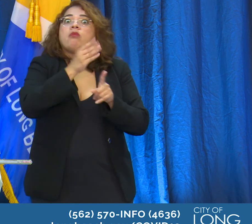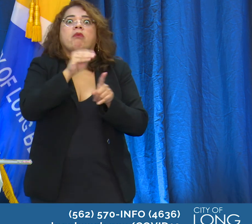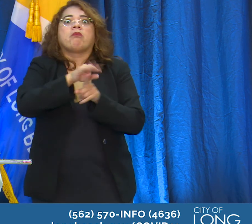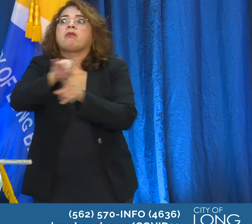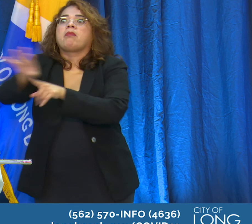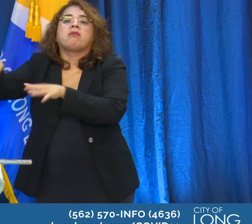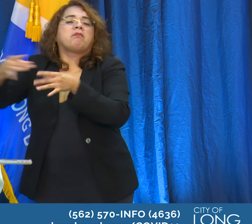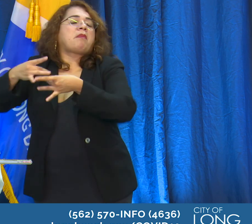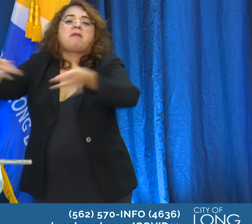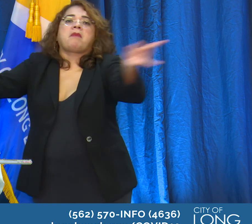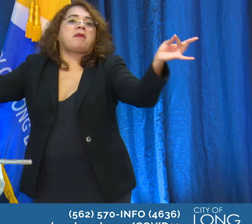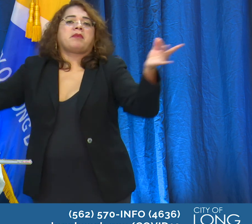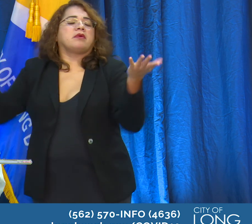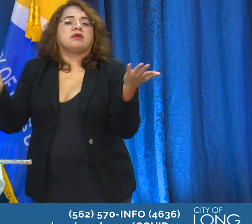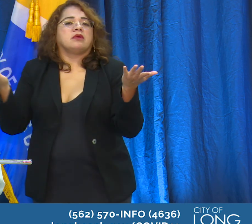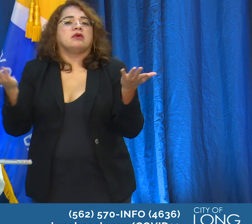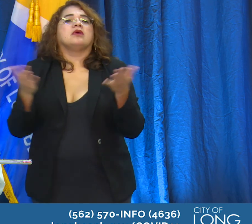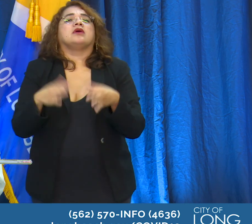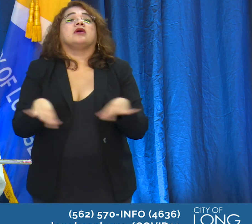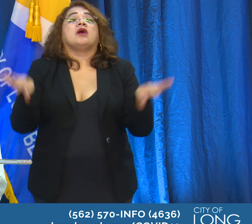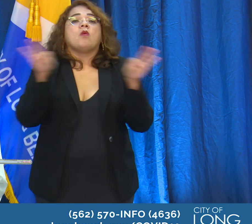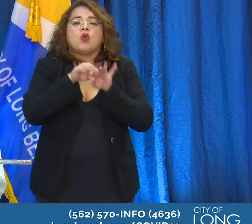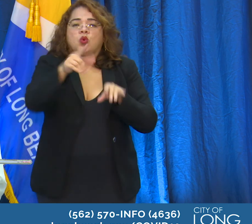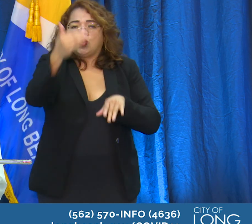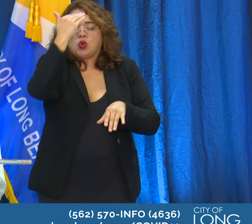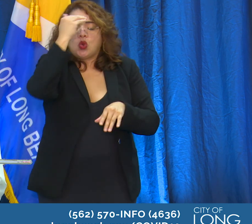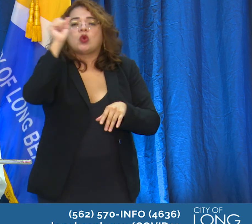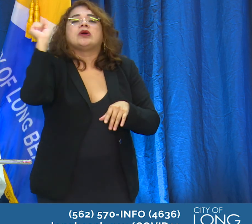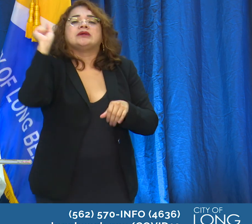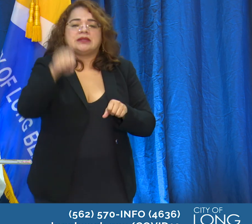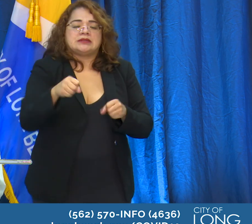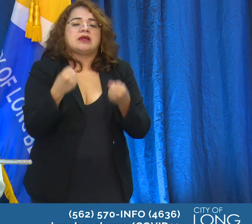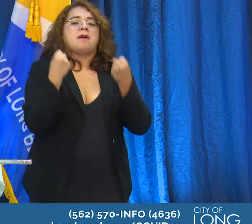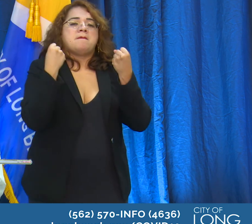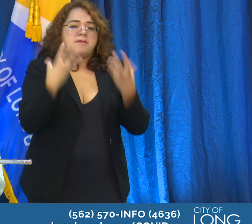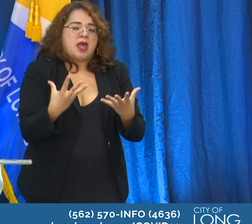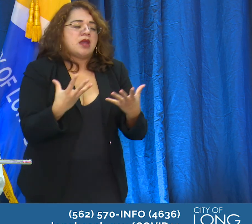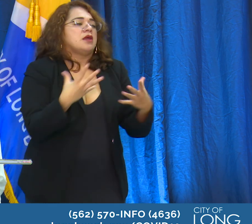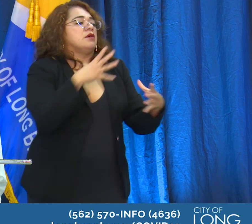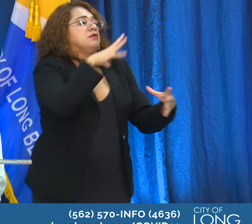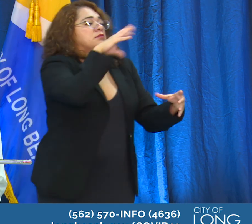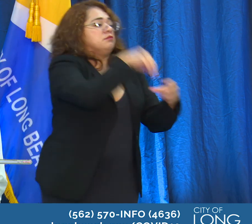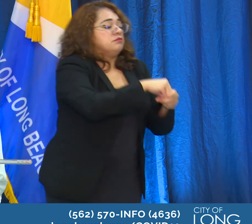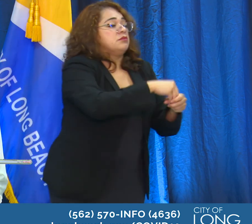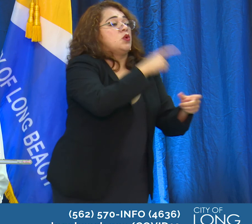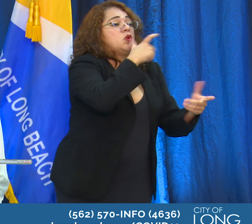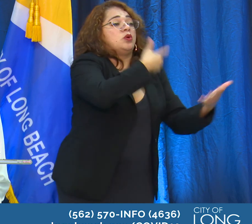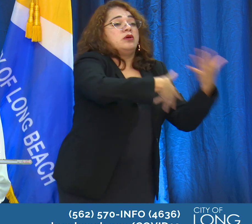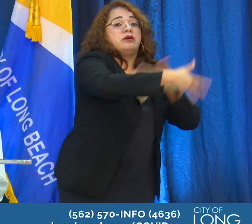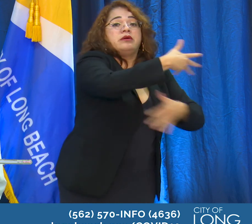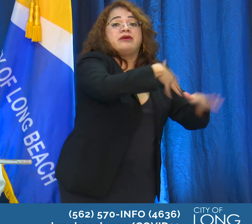It is, these are coming from gatherings far less than they are coming from businesses. Thank you, Kelly.